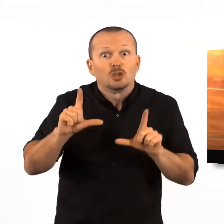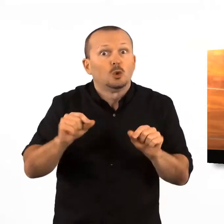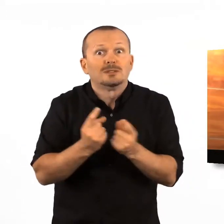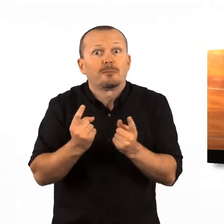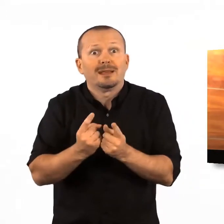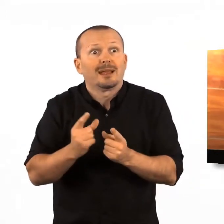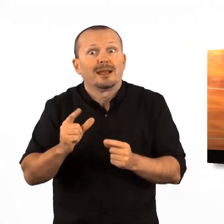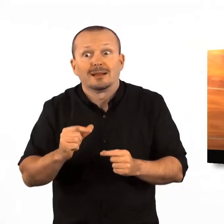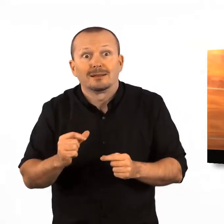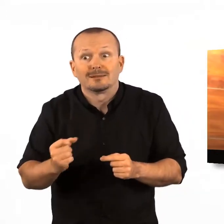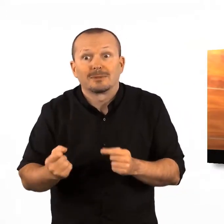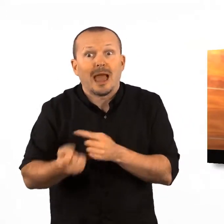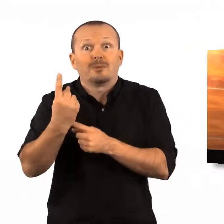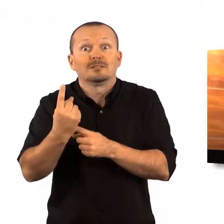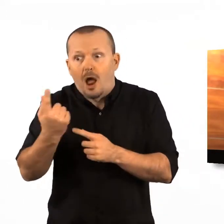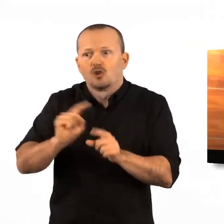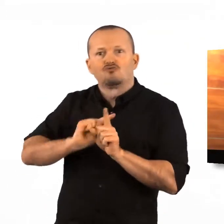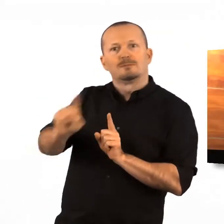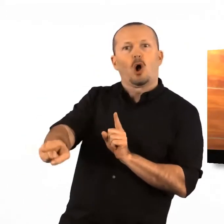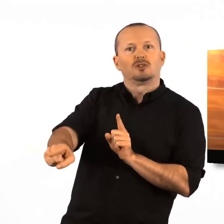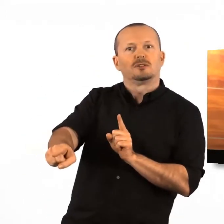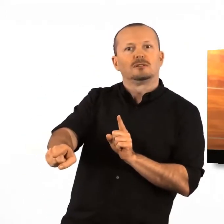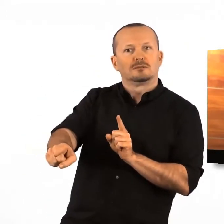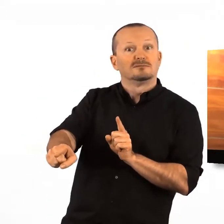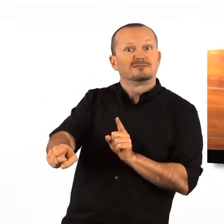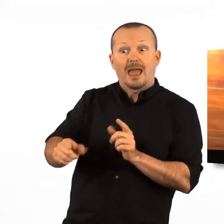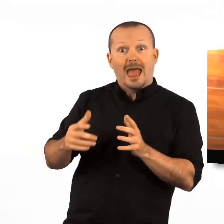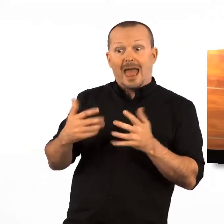as they do something we can respond. How you respond will be different depending on your